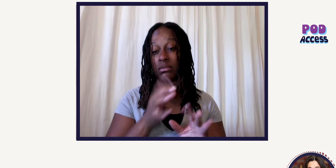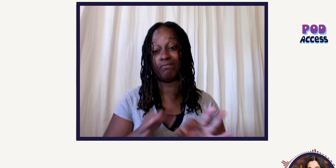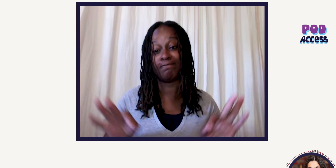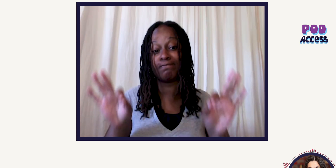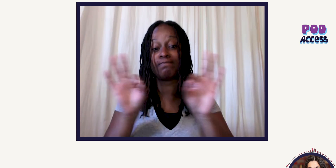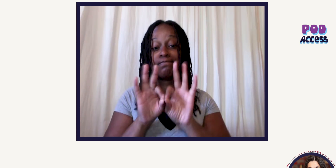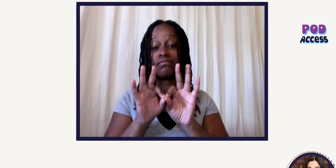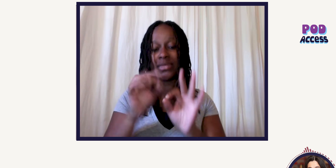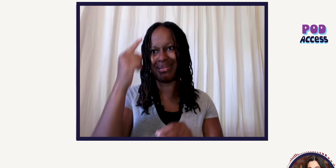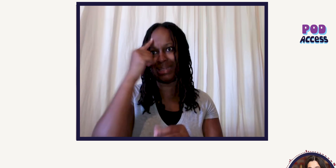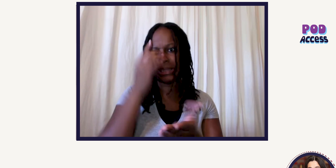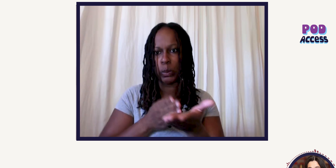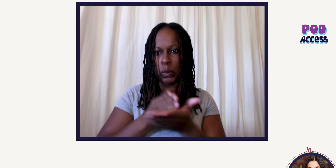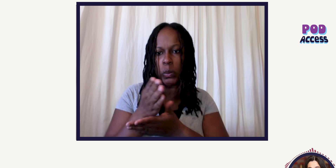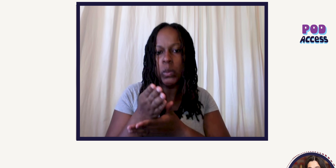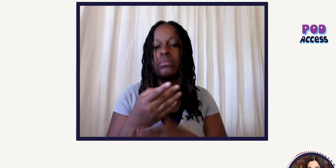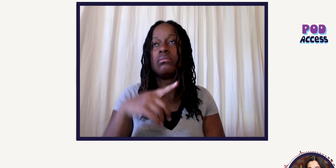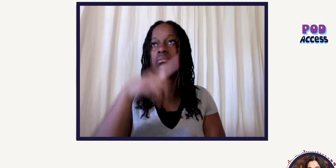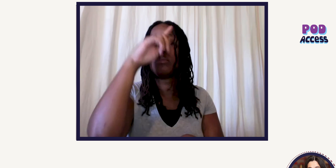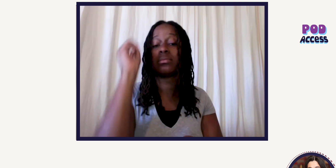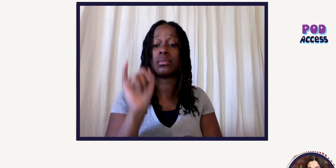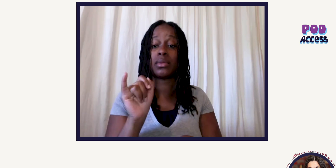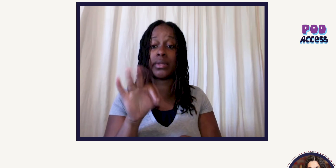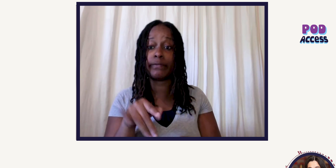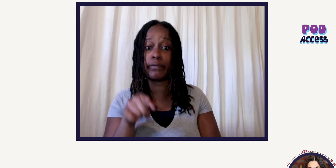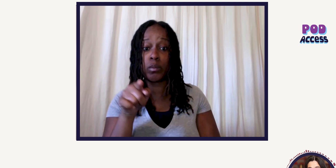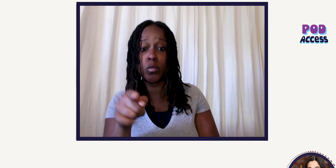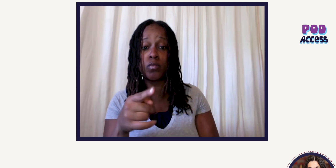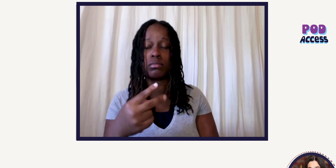How do I explain it to other people? What should my visuals look like? What type of voice do I use?”